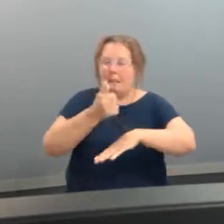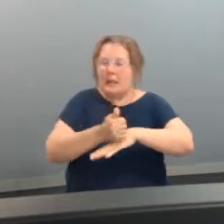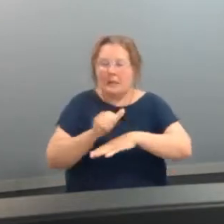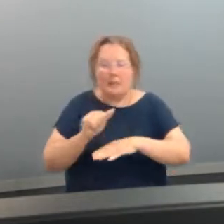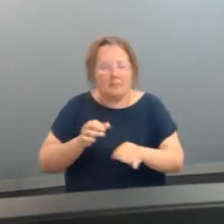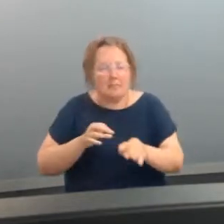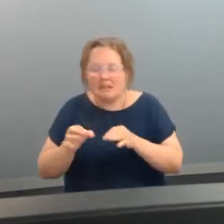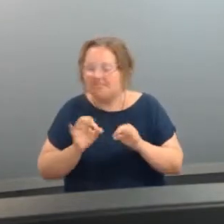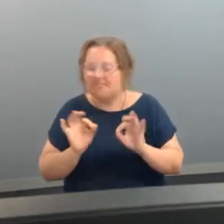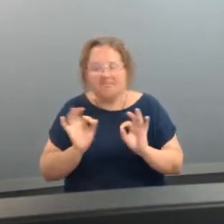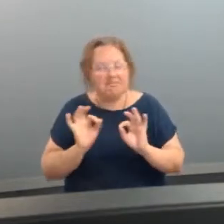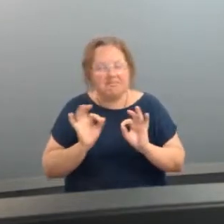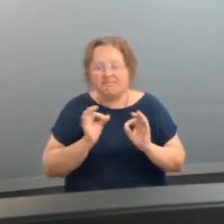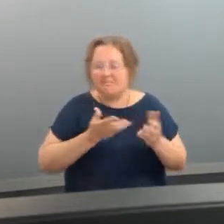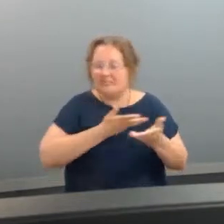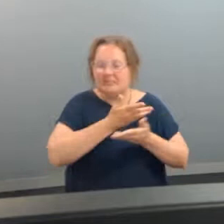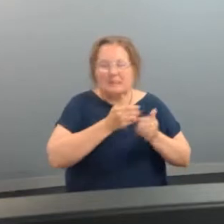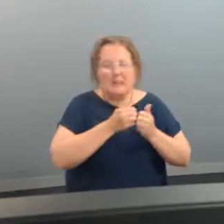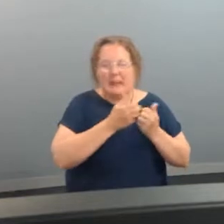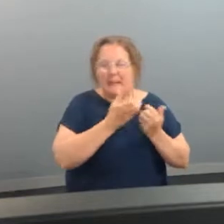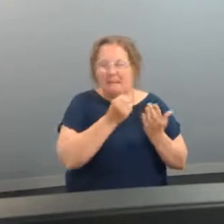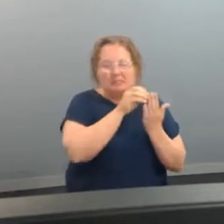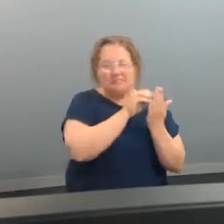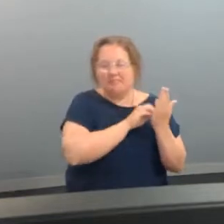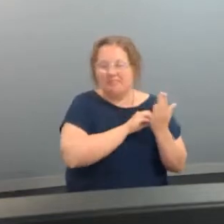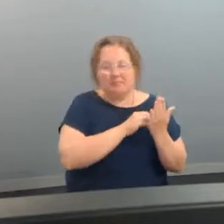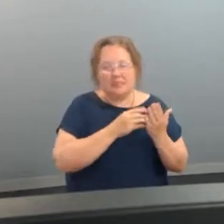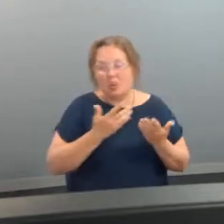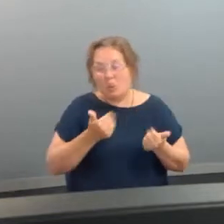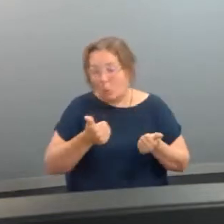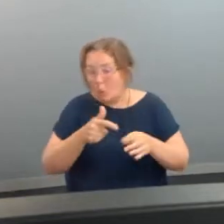things like that. Thank you , very good question. I am